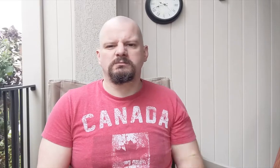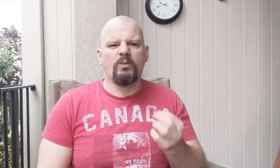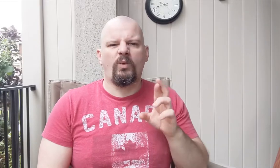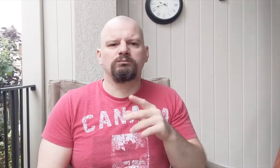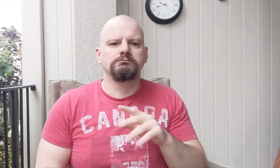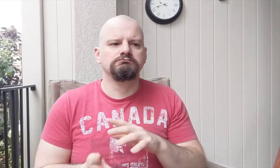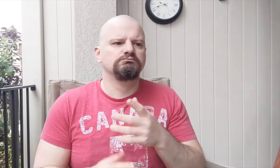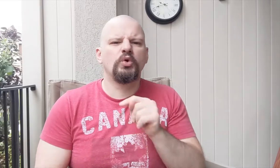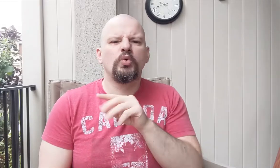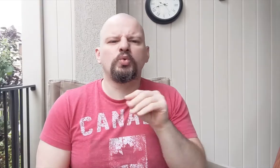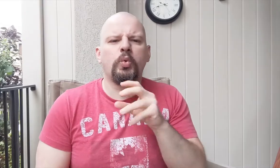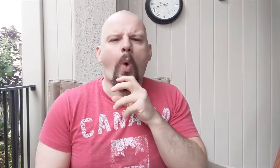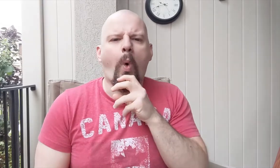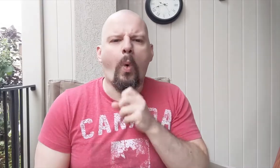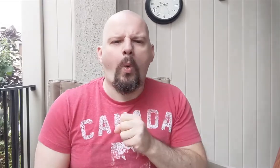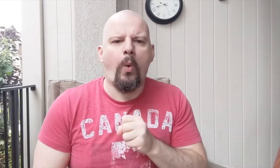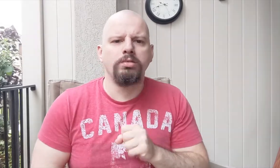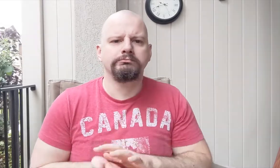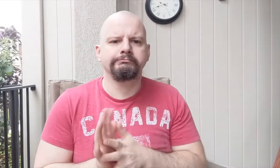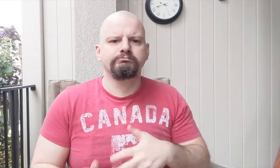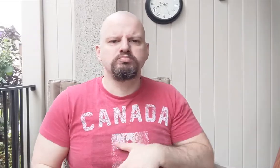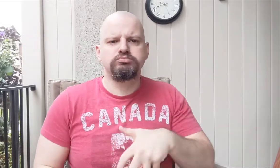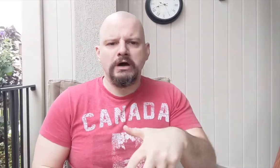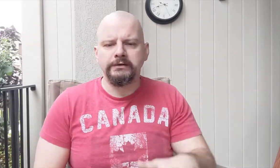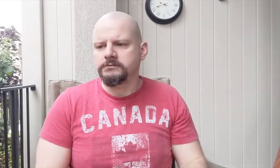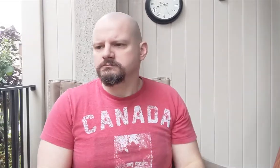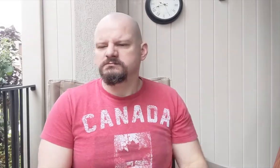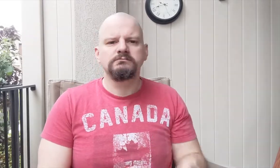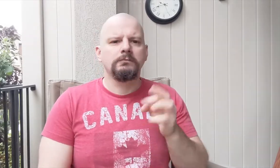Perhaps you're too old to get pregnant.